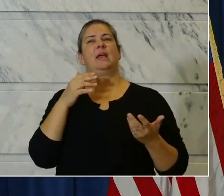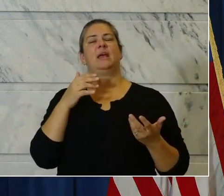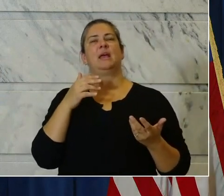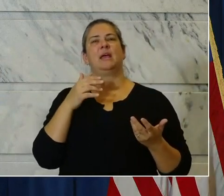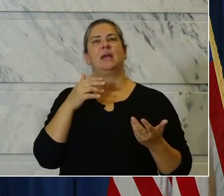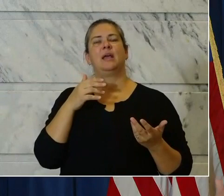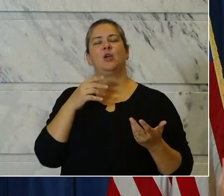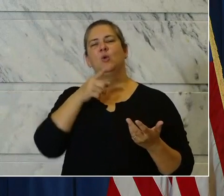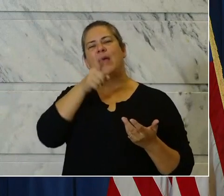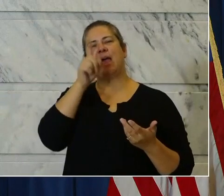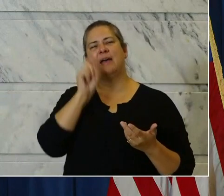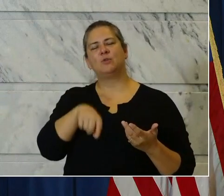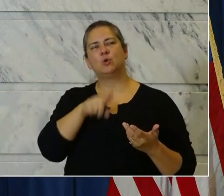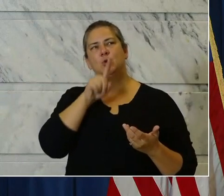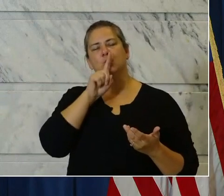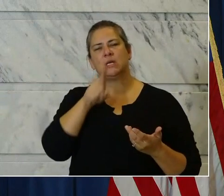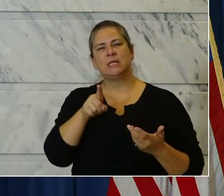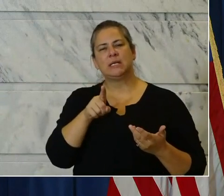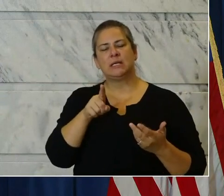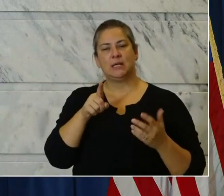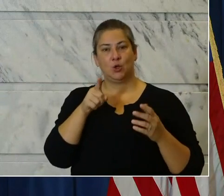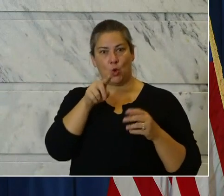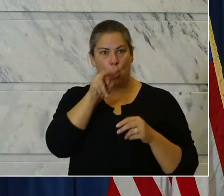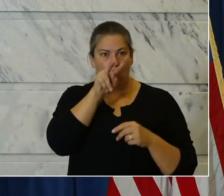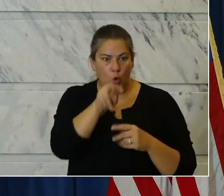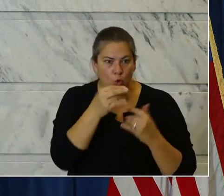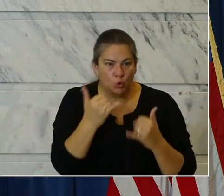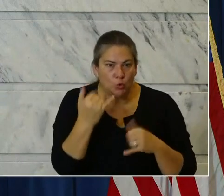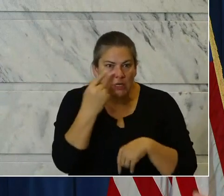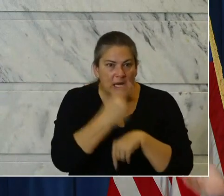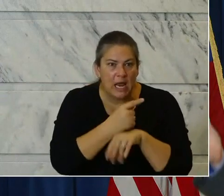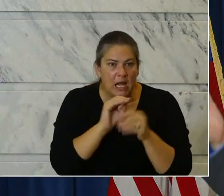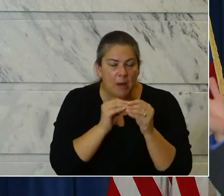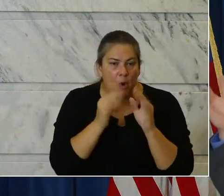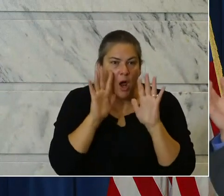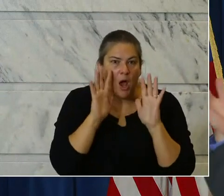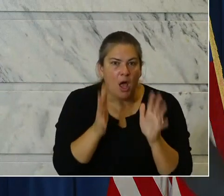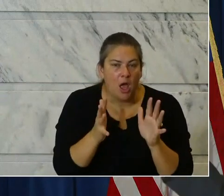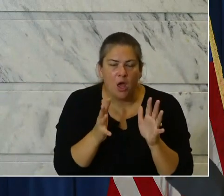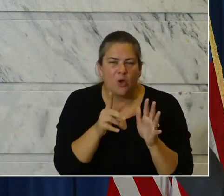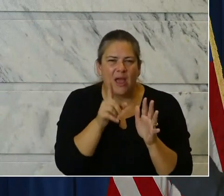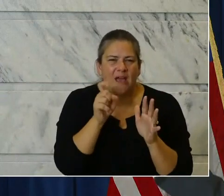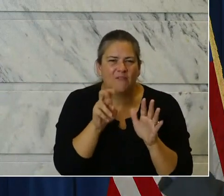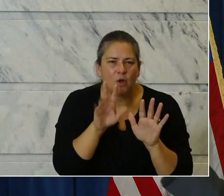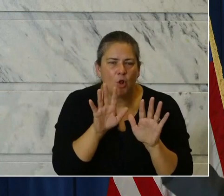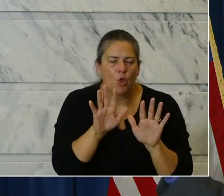IT'S THE STATE'S THE MOMENT IN TIME IN THE DAY THEY HAD AT THE TIME I THINK YOU'VE GOT TO STEP